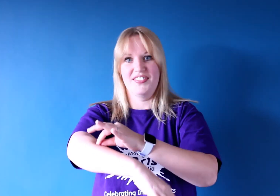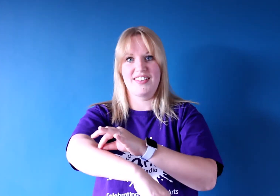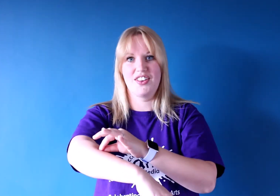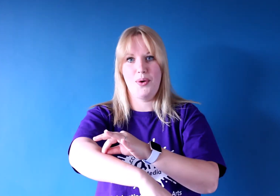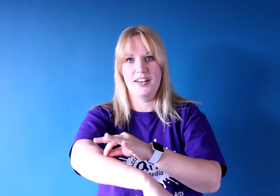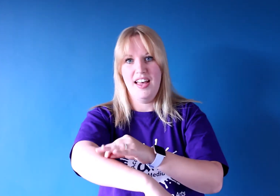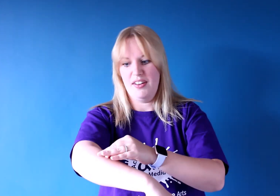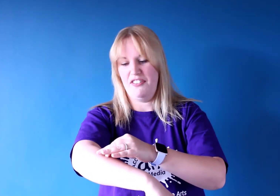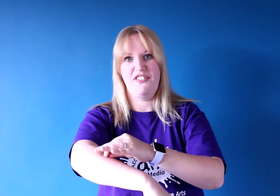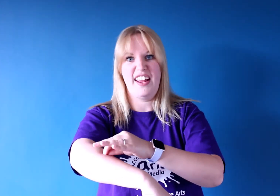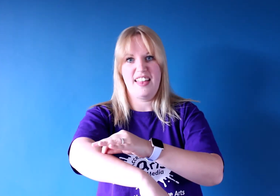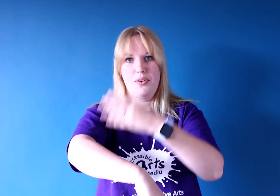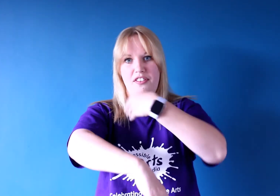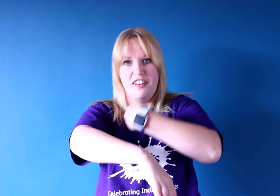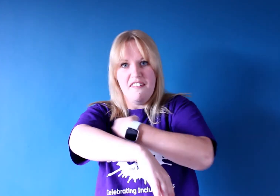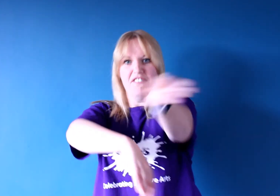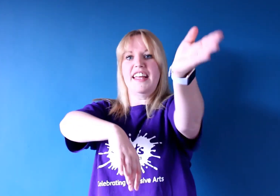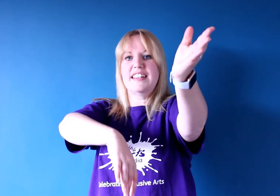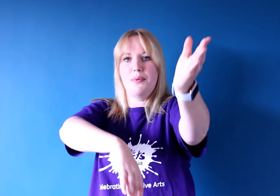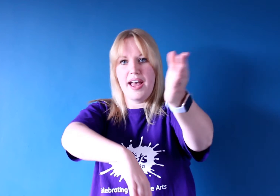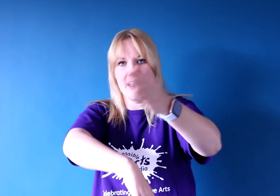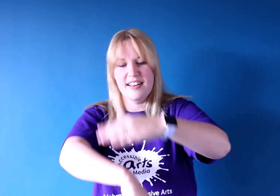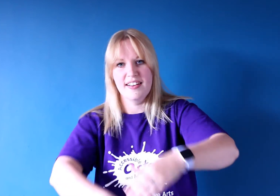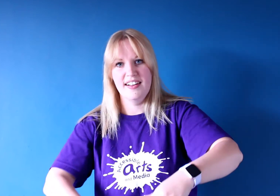there’s another one! We’re going to flick that one off, flick it away.